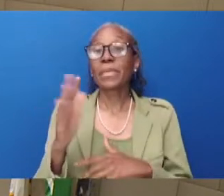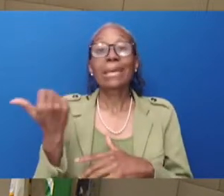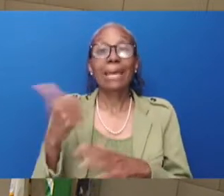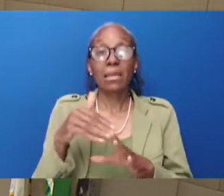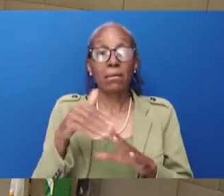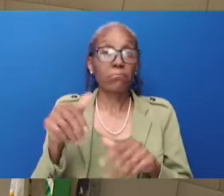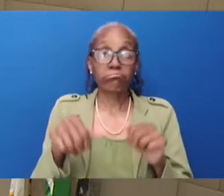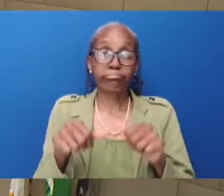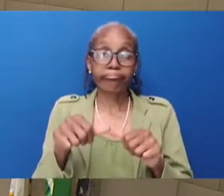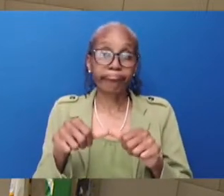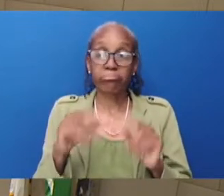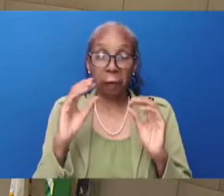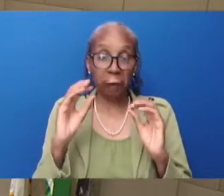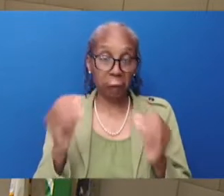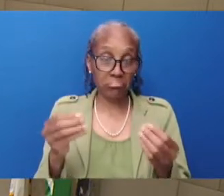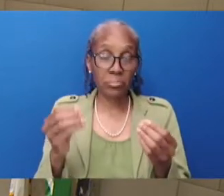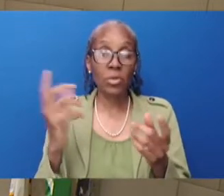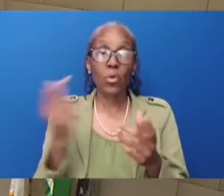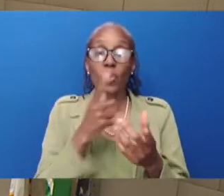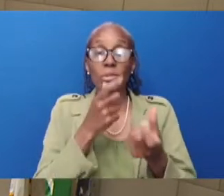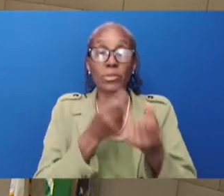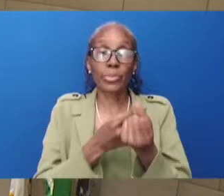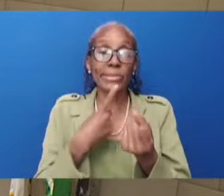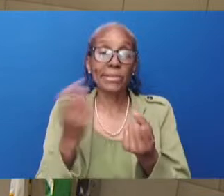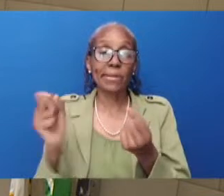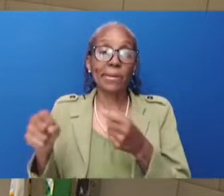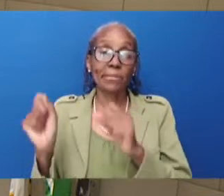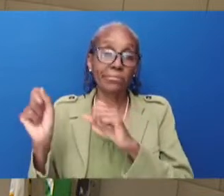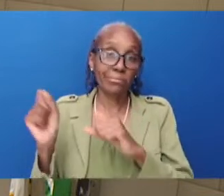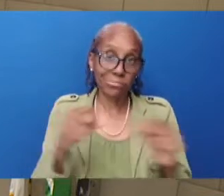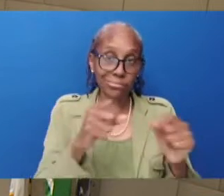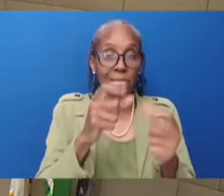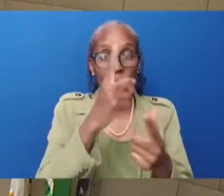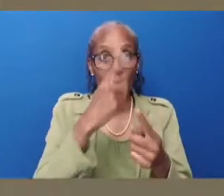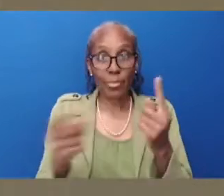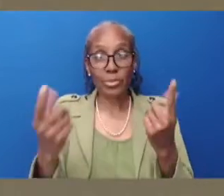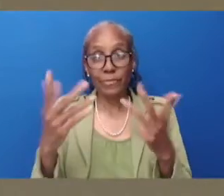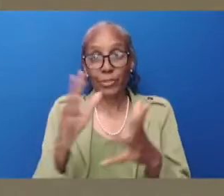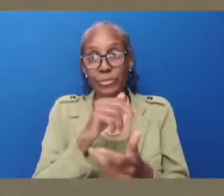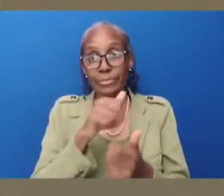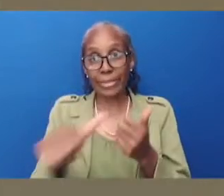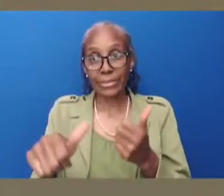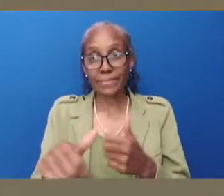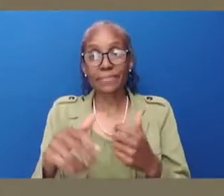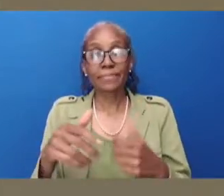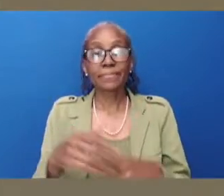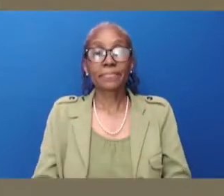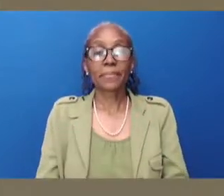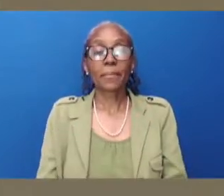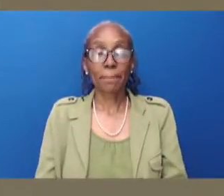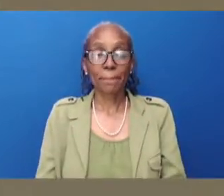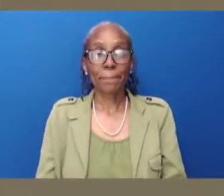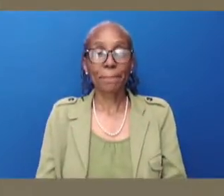SECOND. MOVED AND PROPERLY SECONDED. ANY UNREADINESS? HEARING DONE, ALL THOSE IN